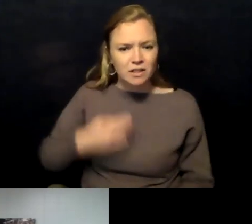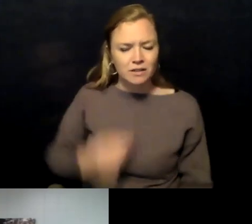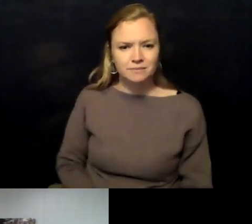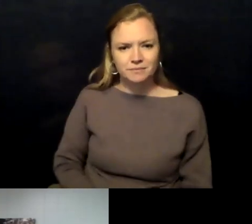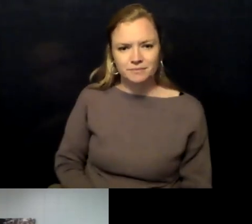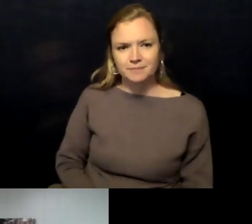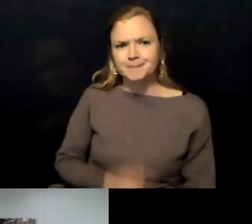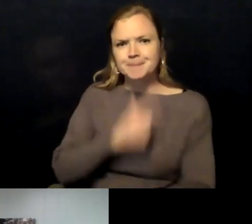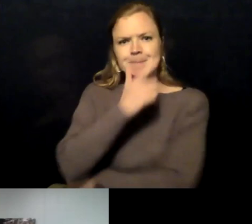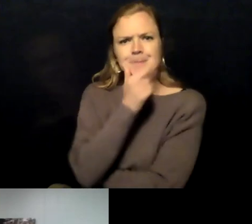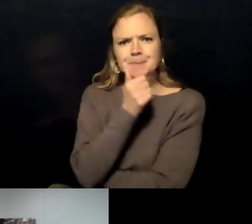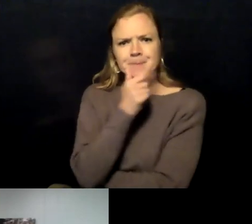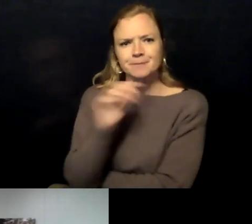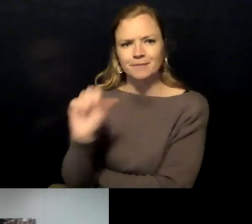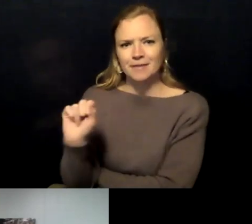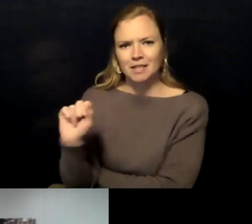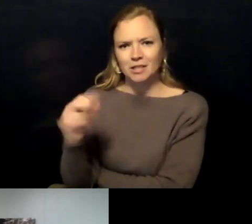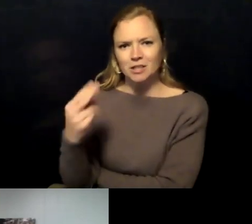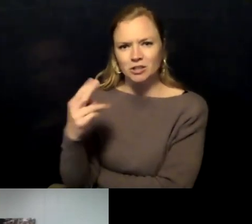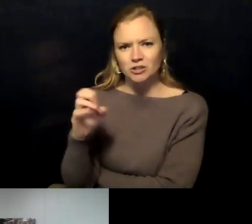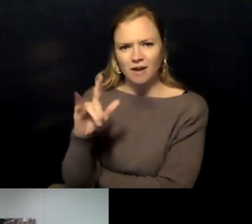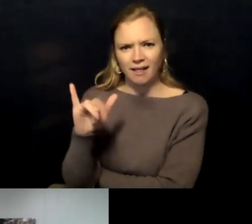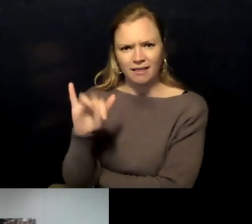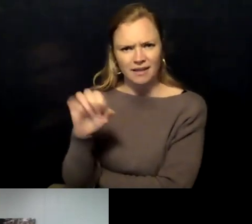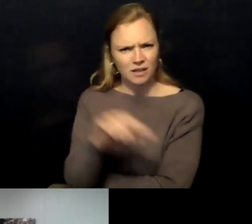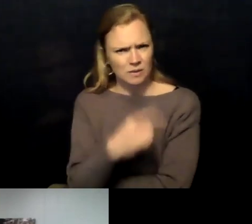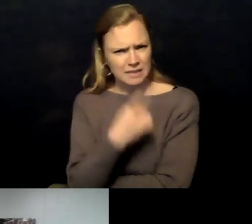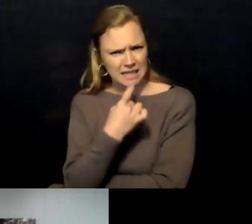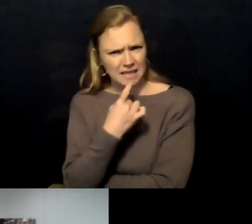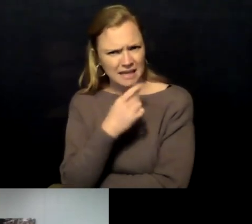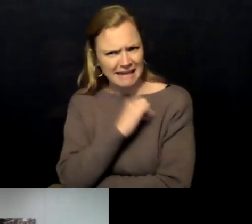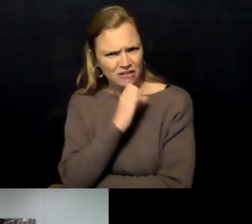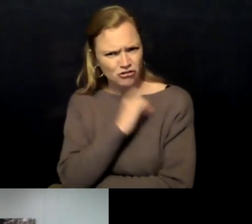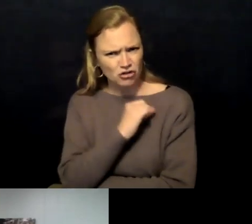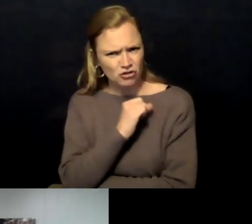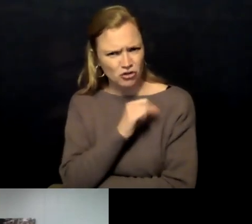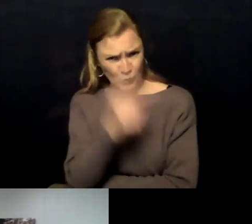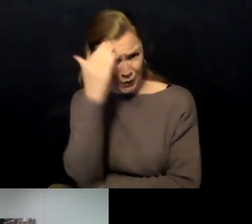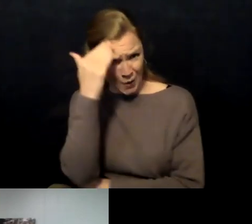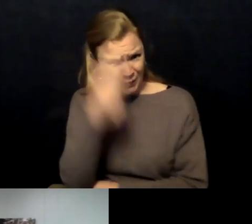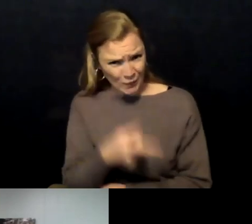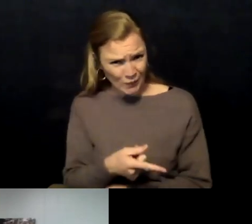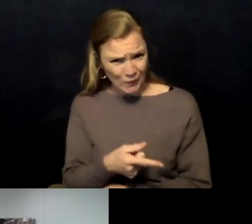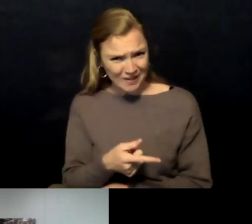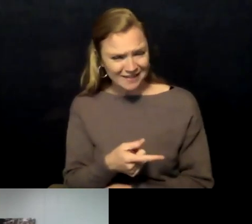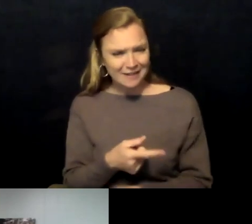something you know better than I do! Is it 16? [Shellie] So for many of, our most of our volunteer